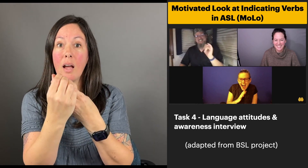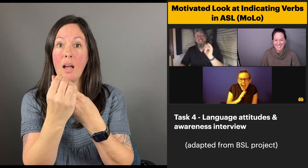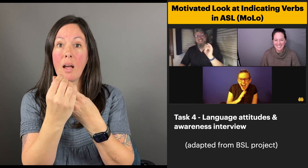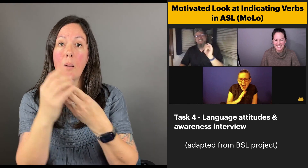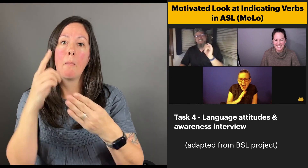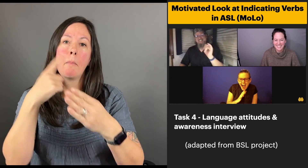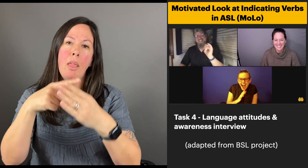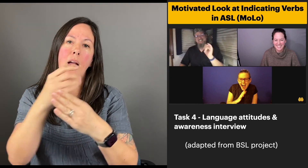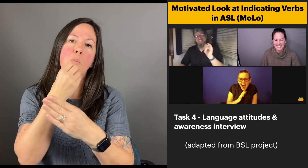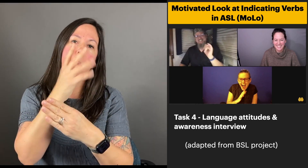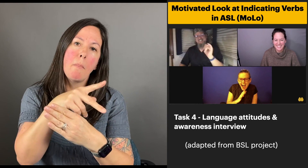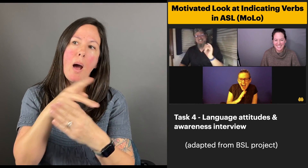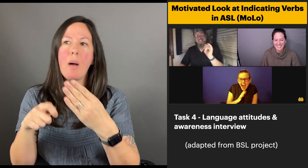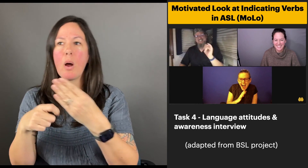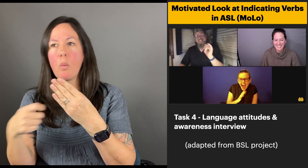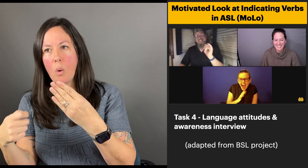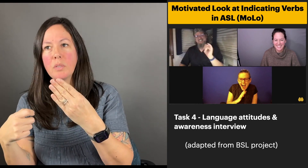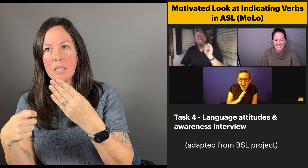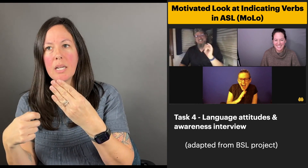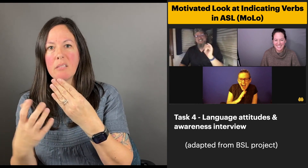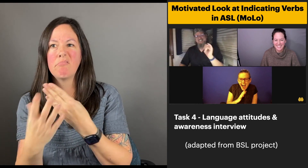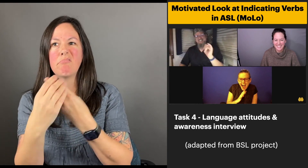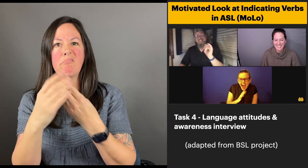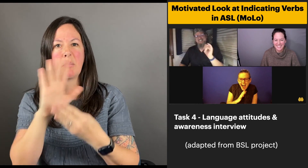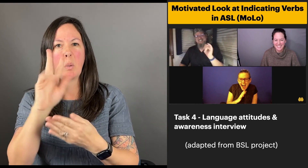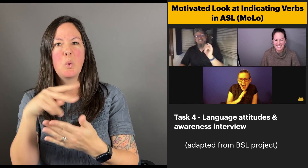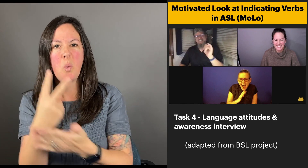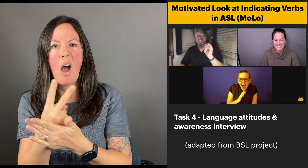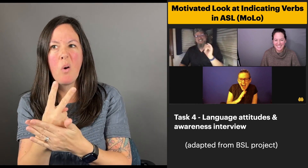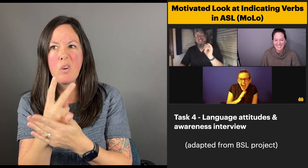regions what gender differences might look like in Sign Language